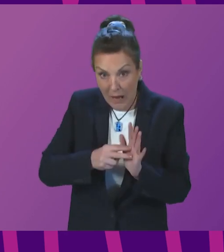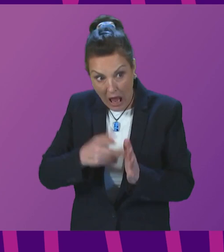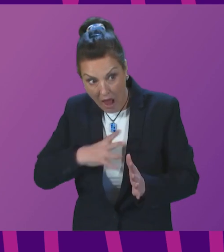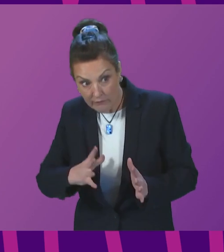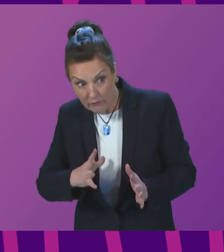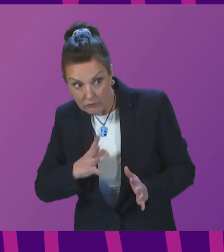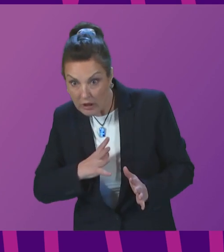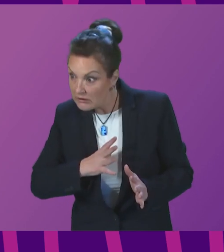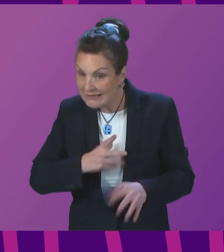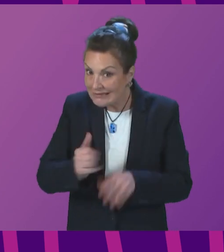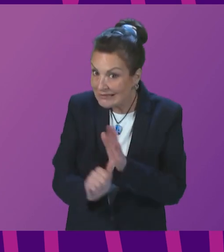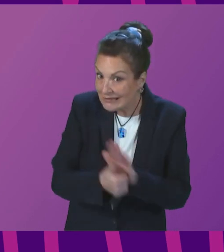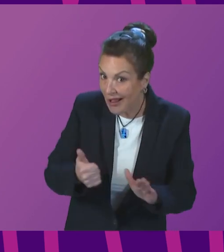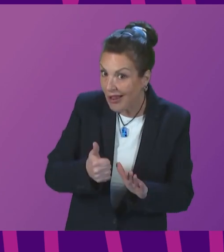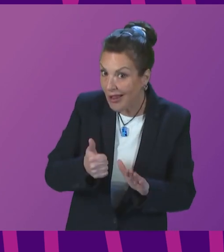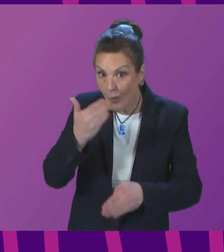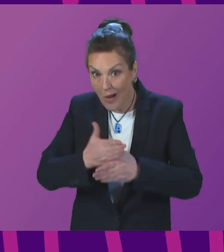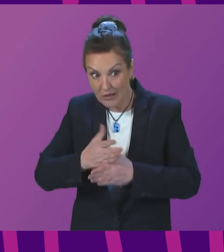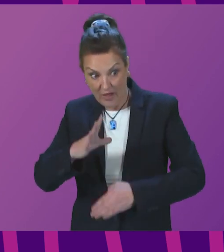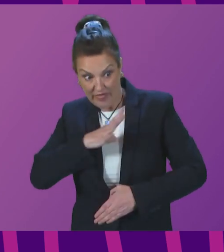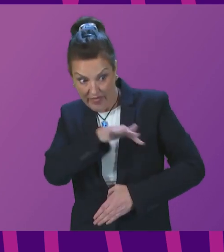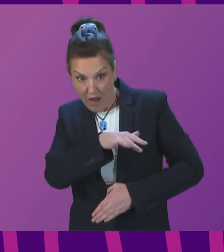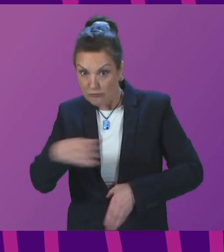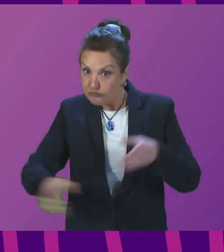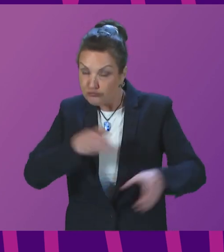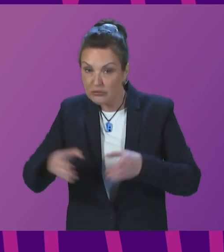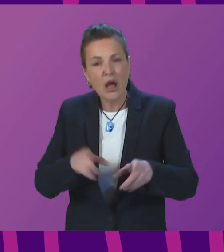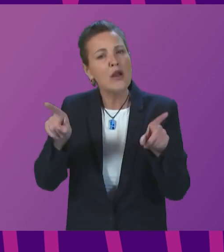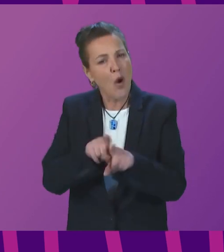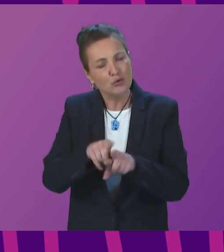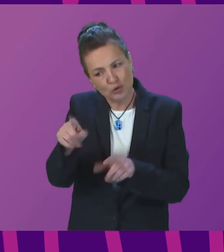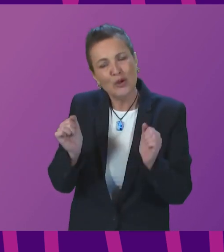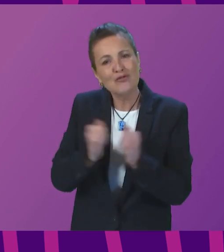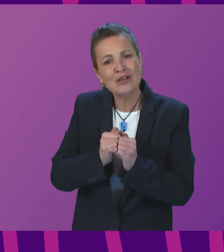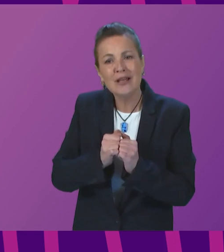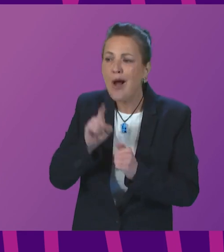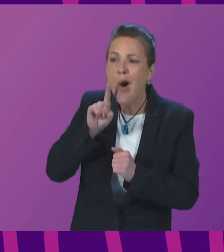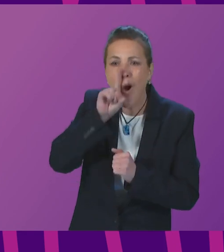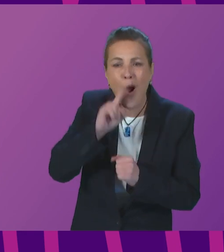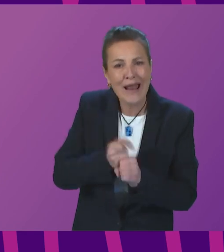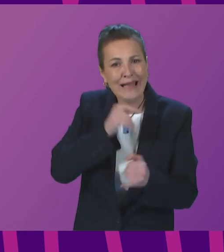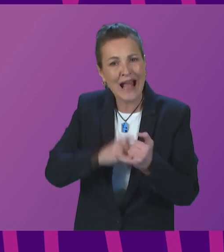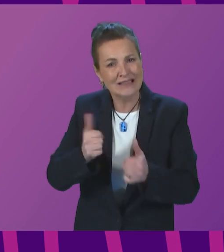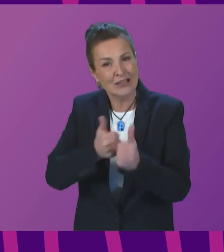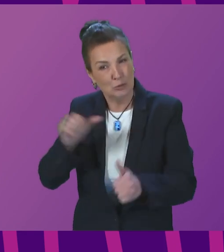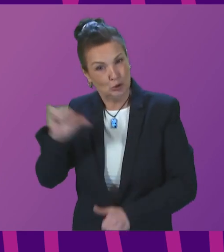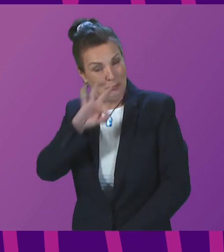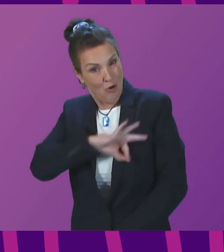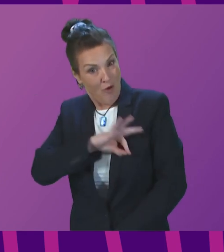Does the First Minister agree that the oil and gas companies should not be profiting from the cost of living crisis?